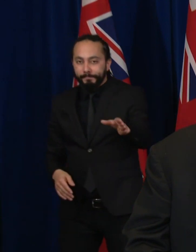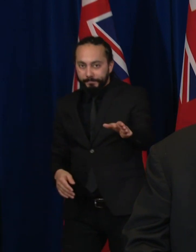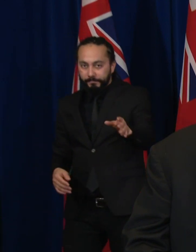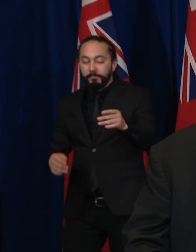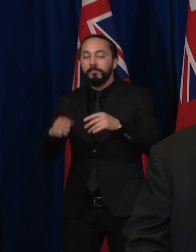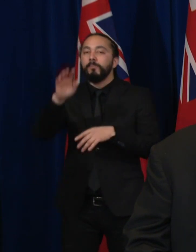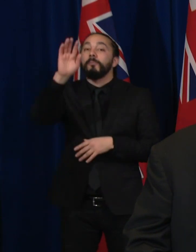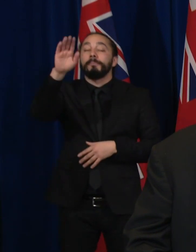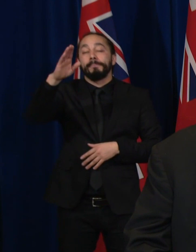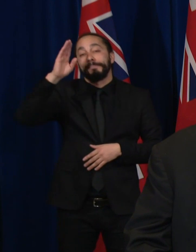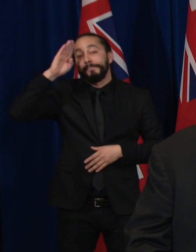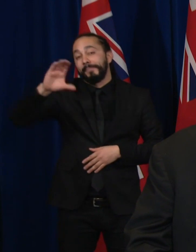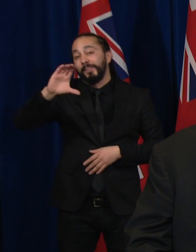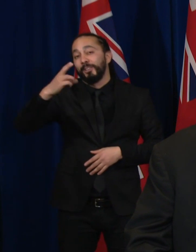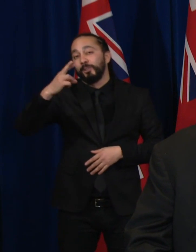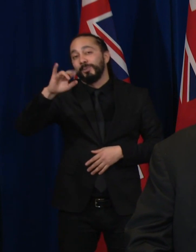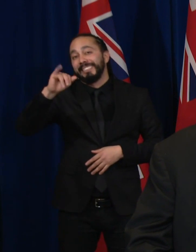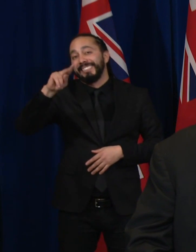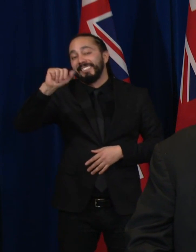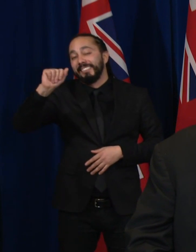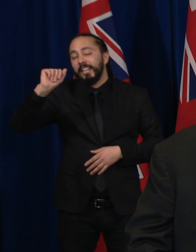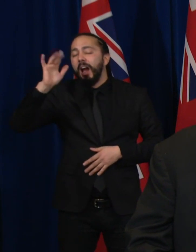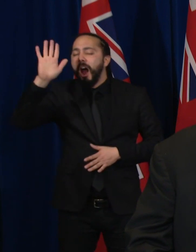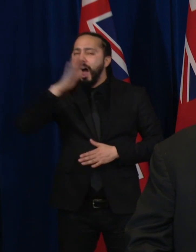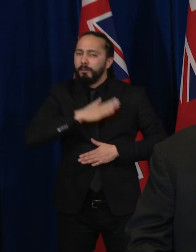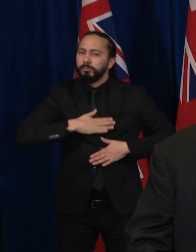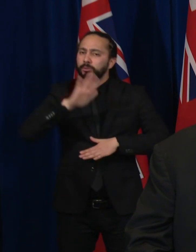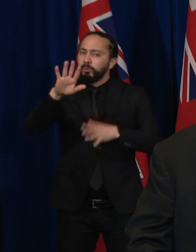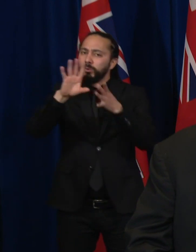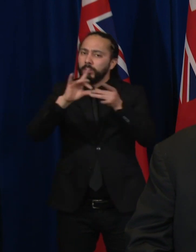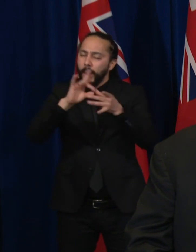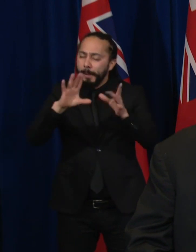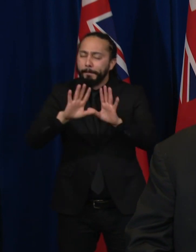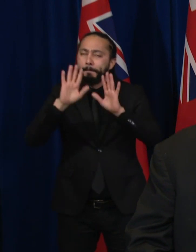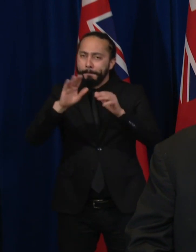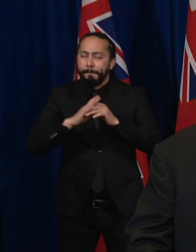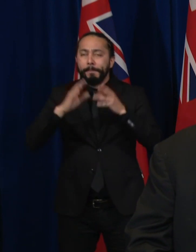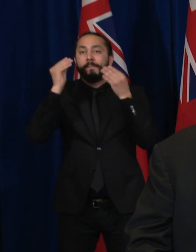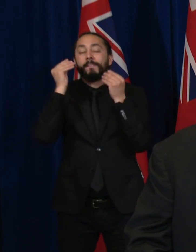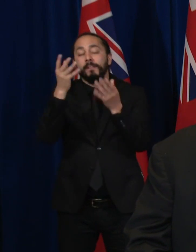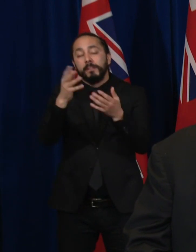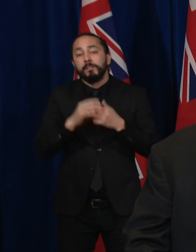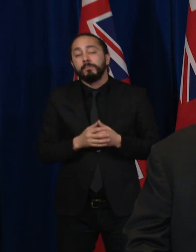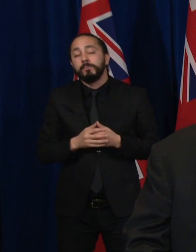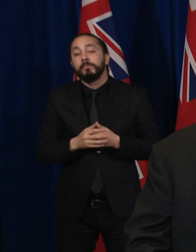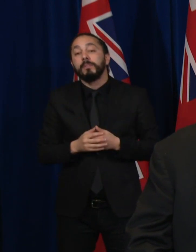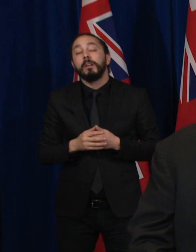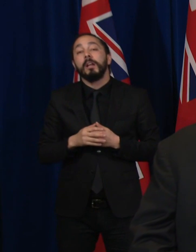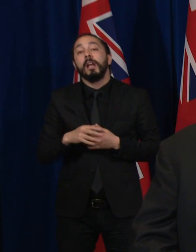reviewing the list. Let me tell you, if they're